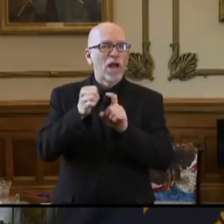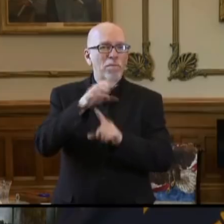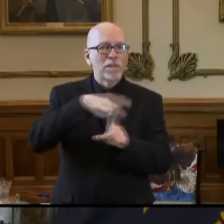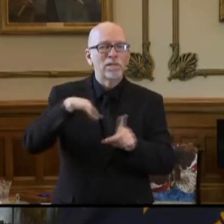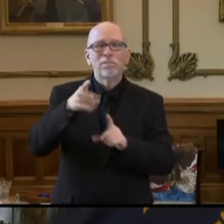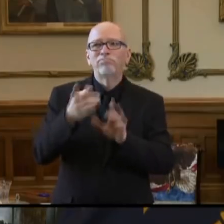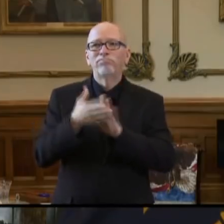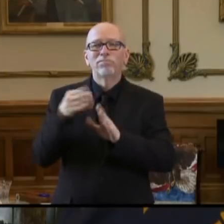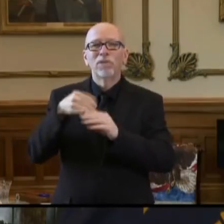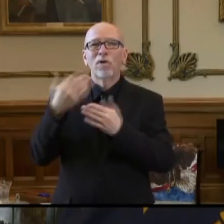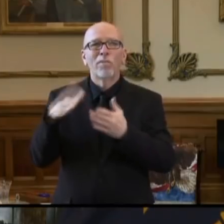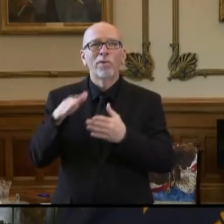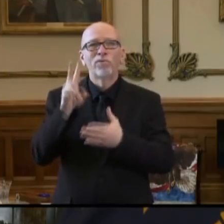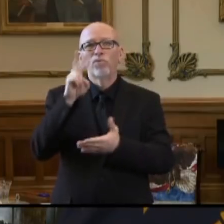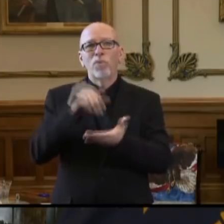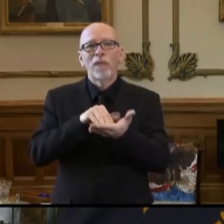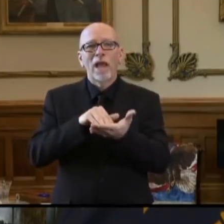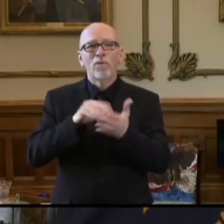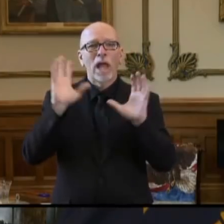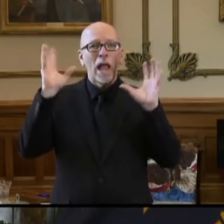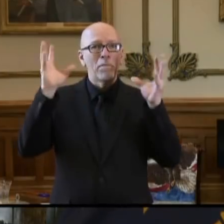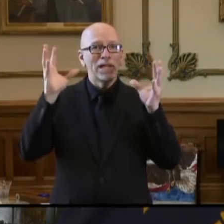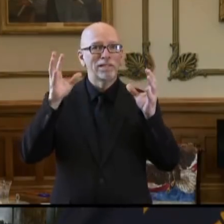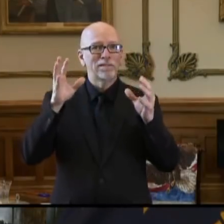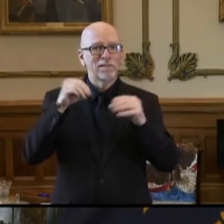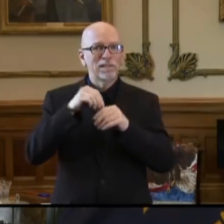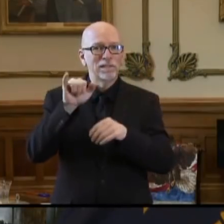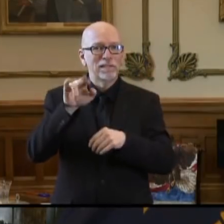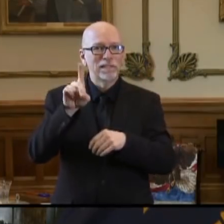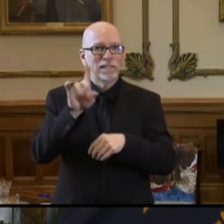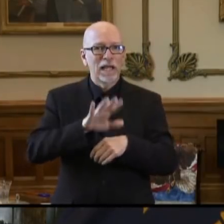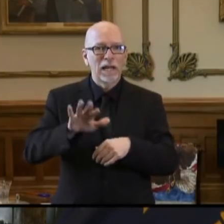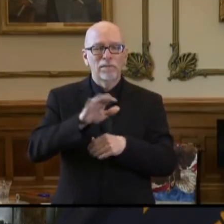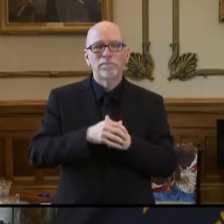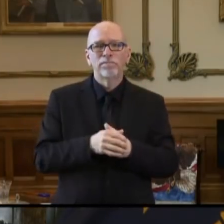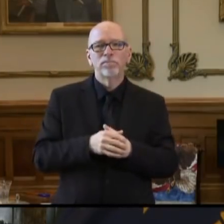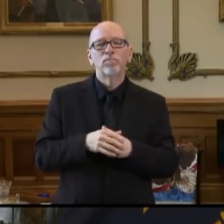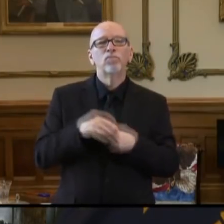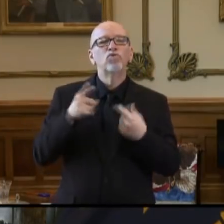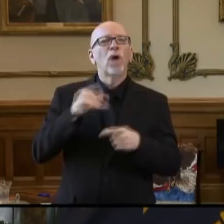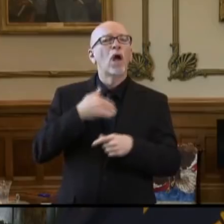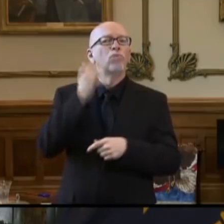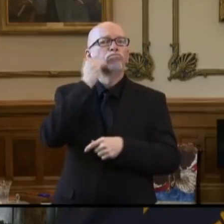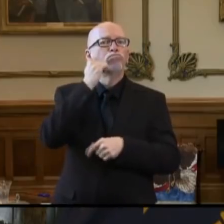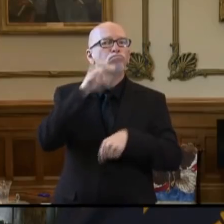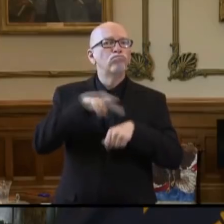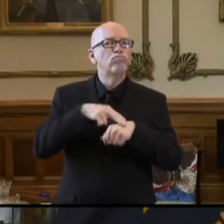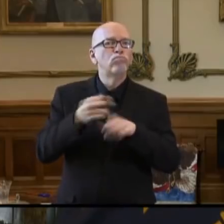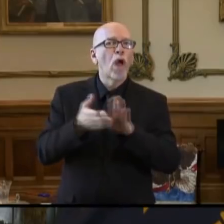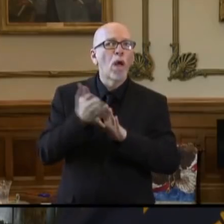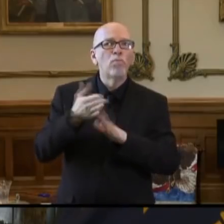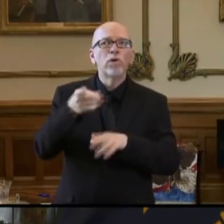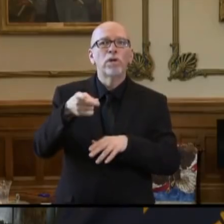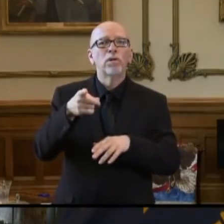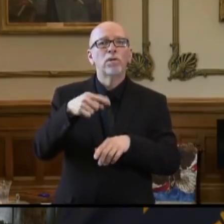OVER 24000 M.S. PROFESSIONALS OPERATING IN THE PRE HOSPITAL ENVIRONMENT OPERATING ALMOST TWO THOUSAND AMBULANCES ACROSS